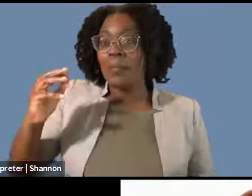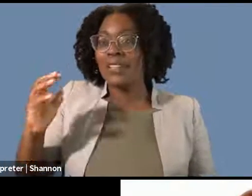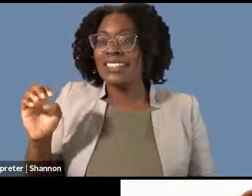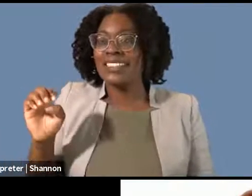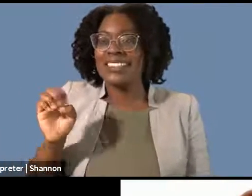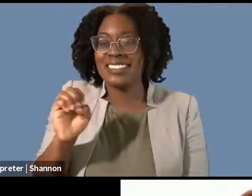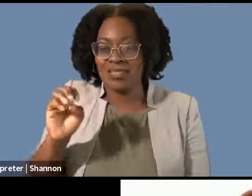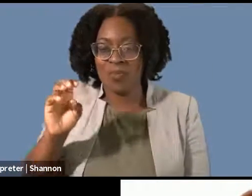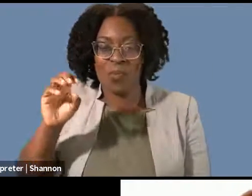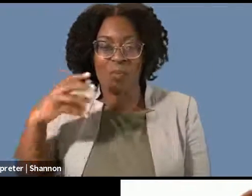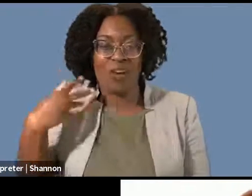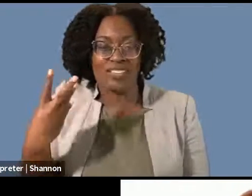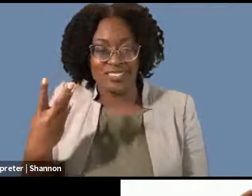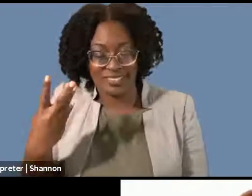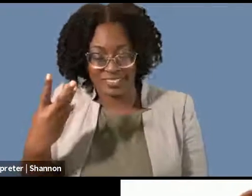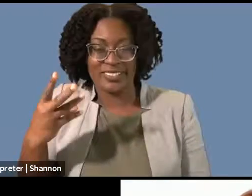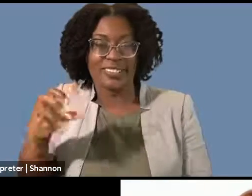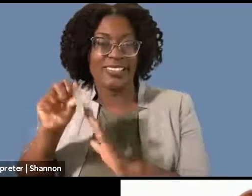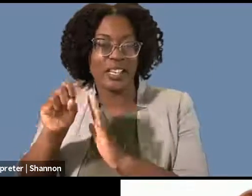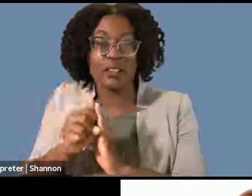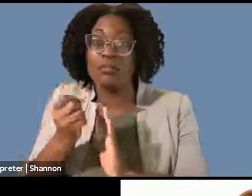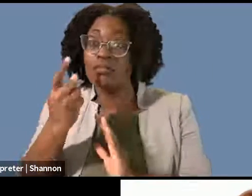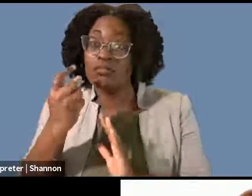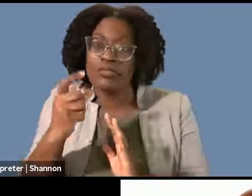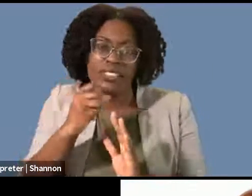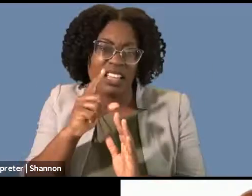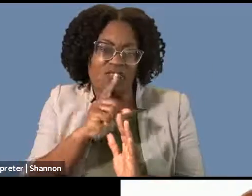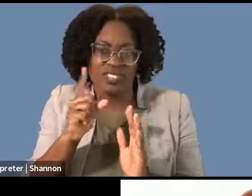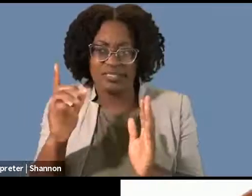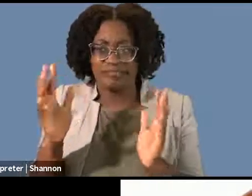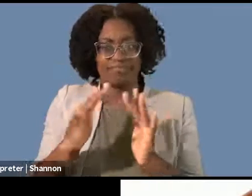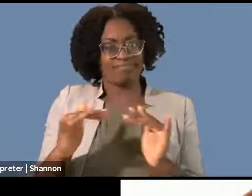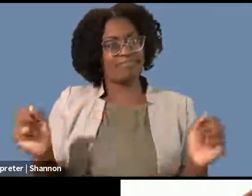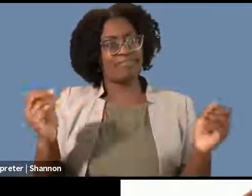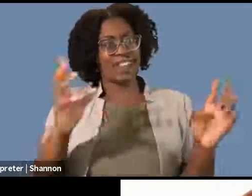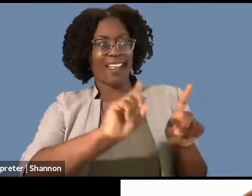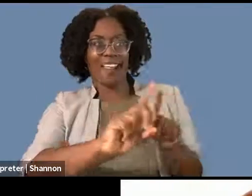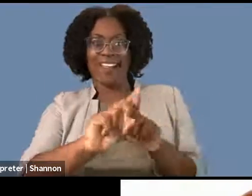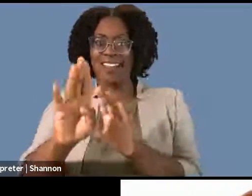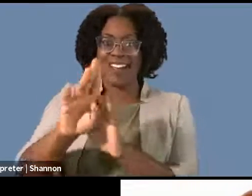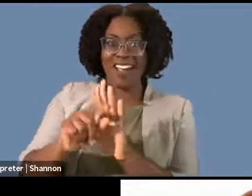and isn't the most diverse place in the world. It is in the eastern part of the state. I